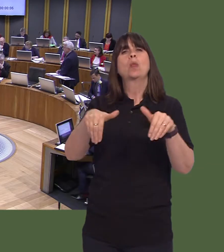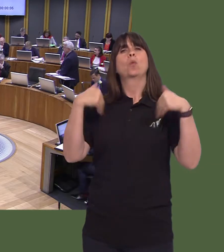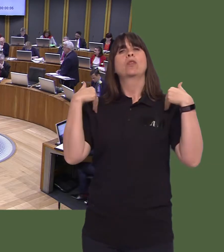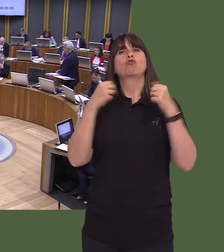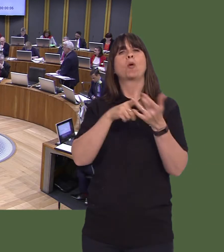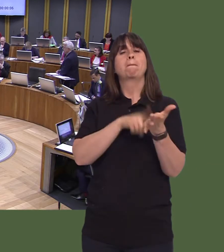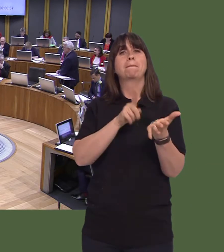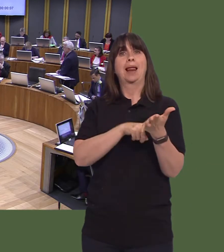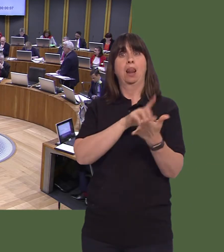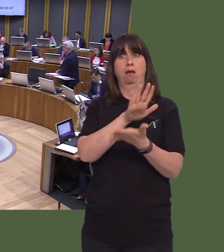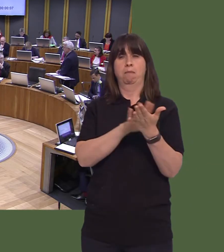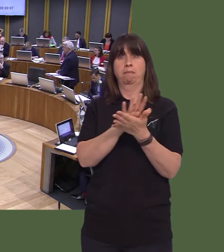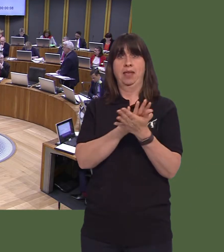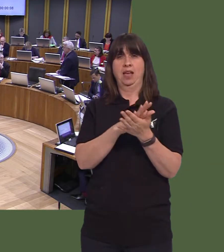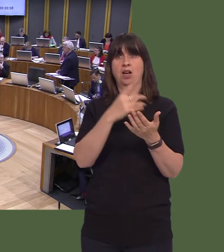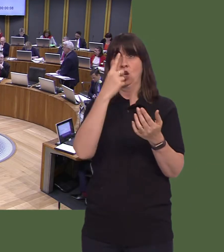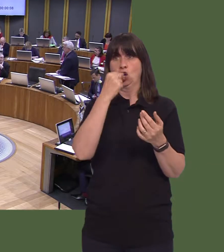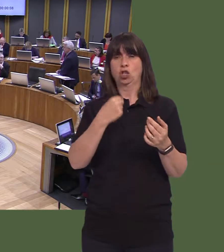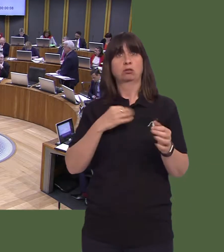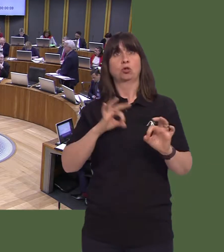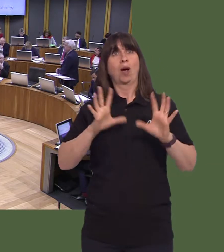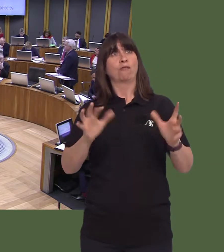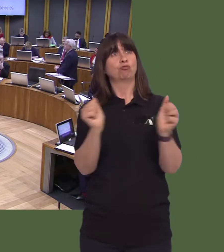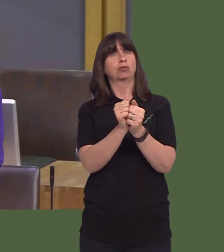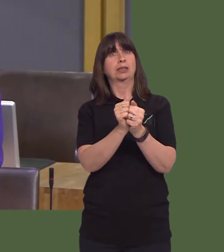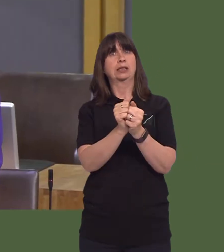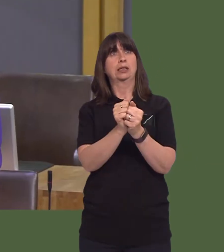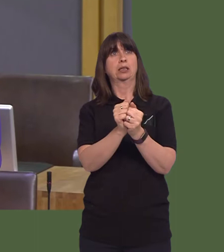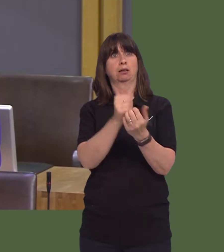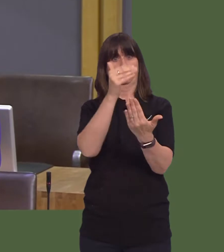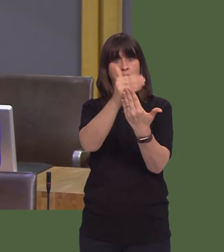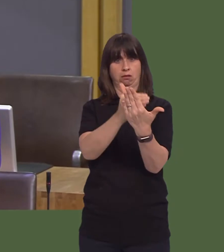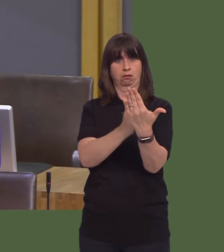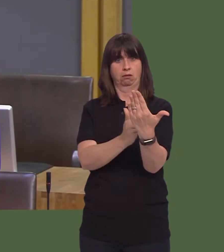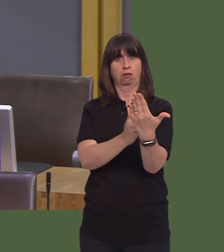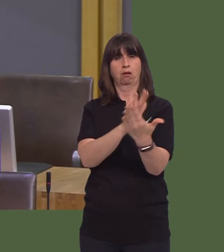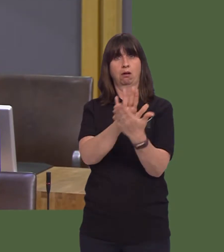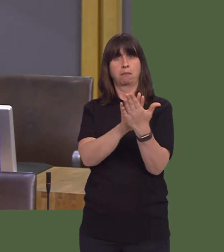without its consent, and the inter-governmental agreement does not provide water-tight assurance